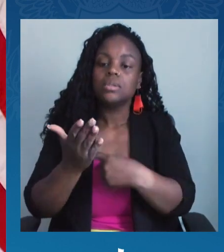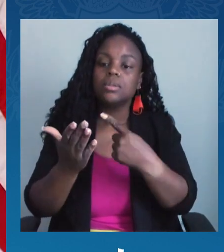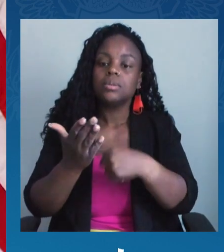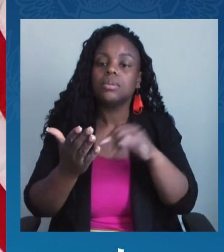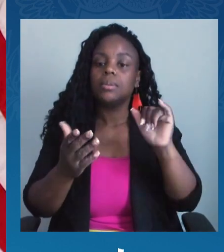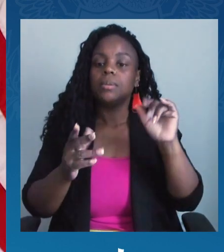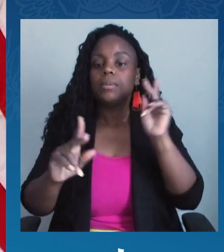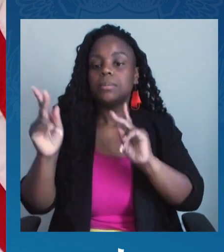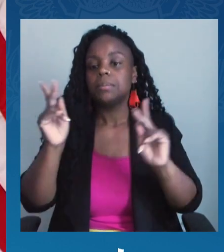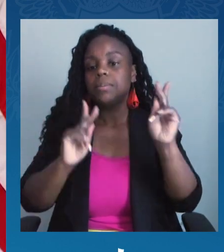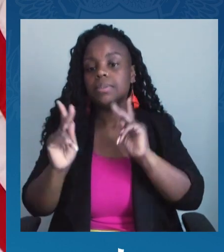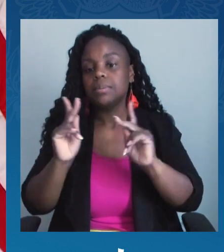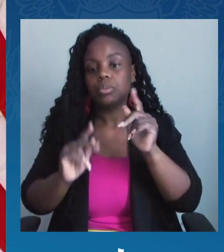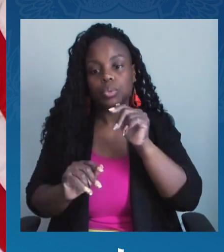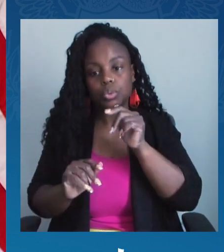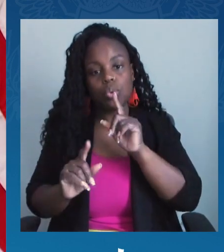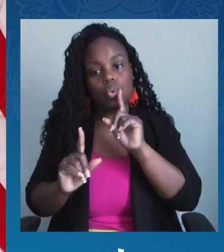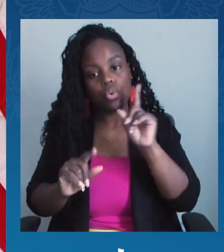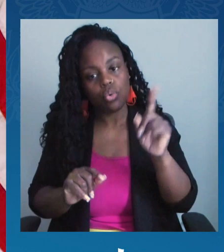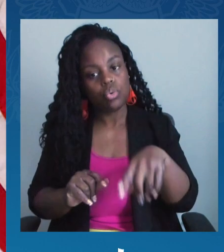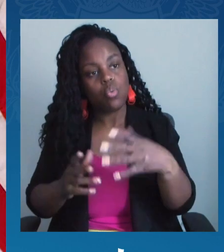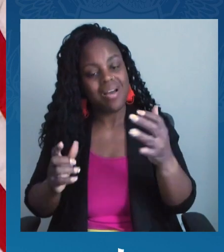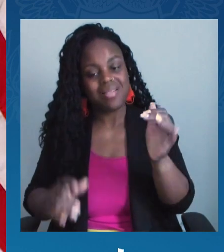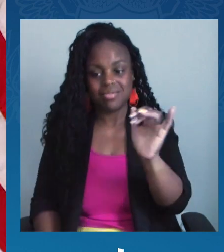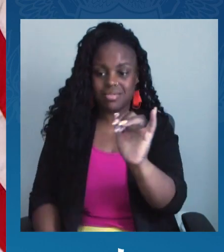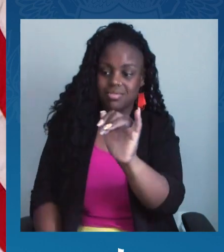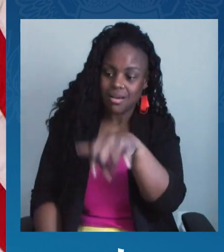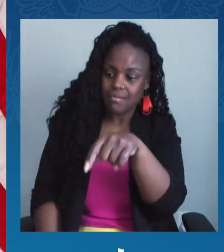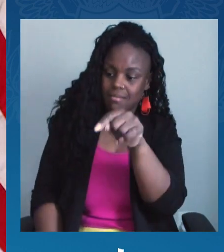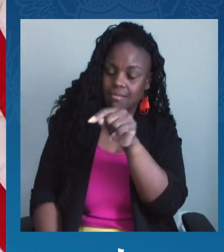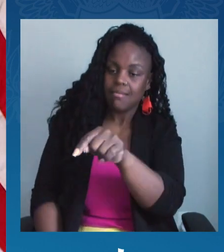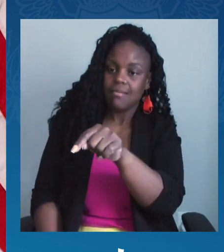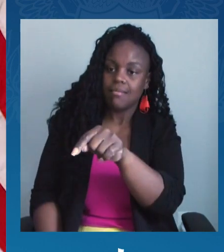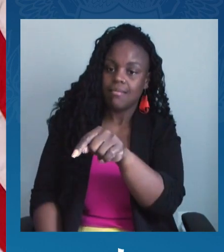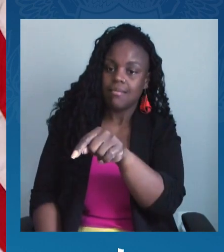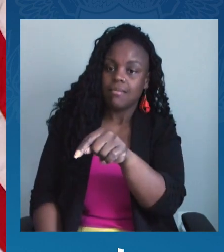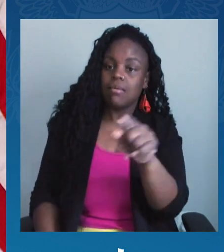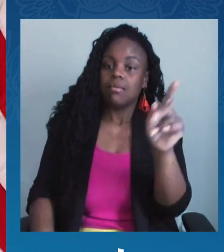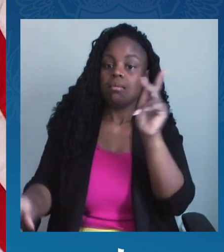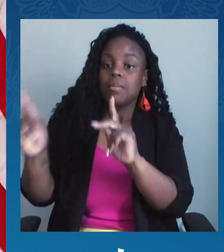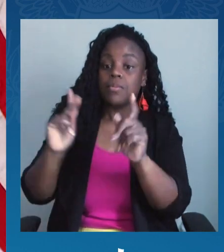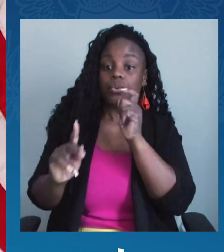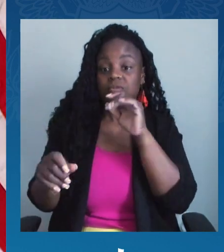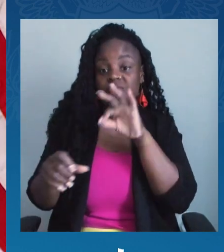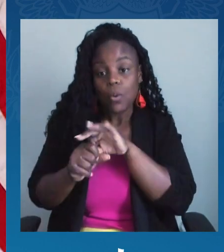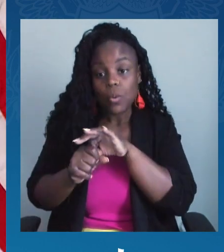This is what I want. So people voted because they said, I want an extension of the child tax credit.